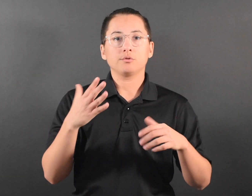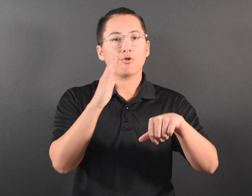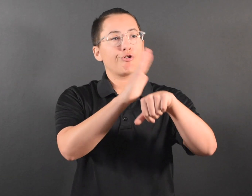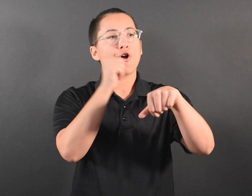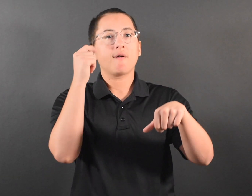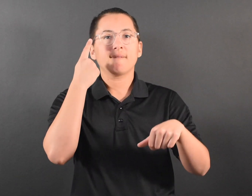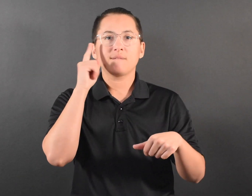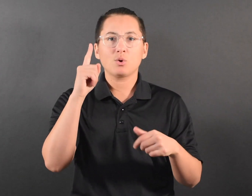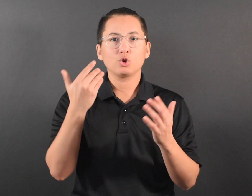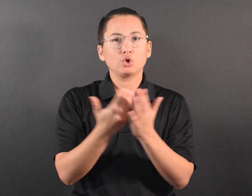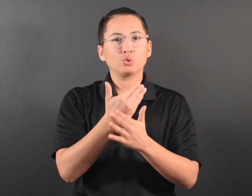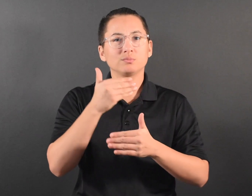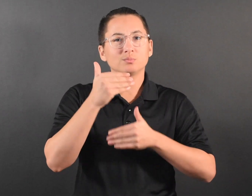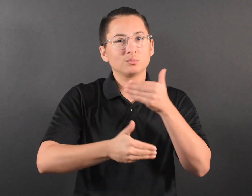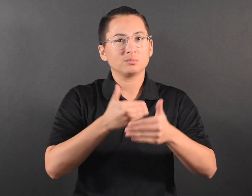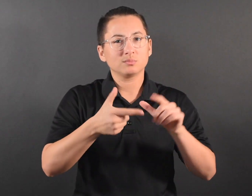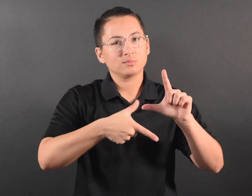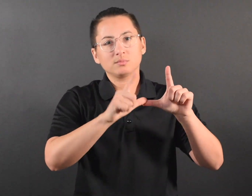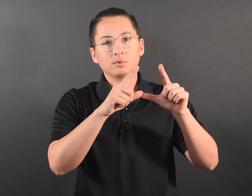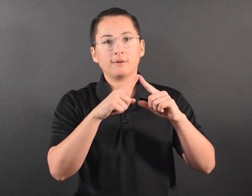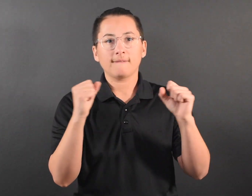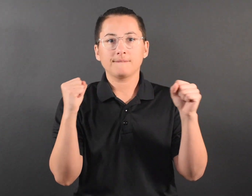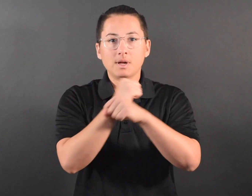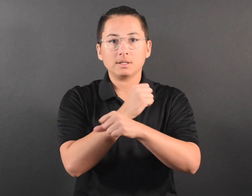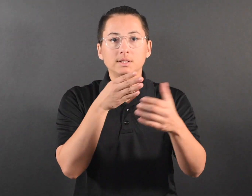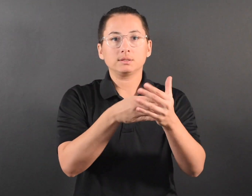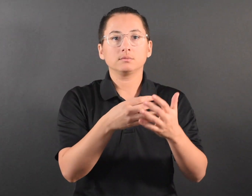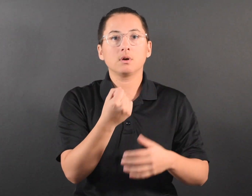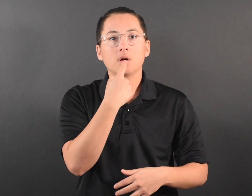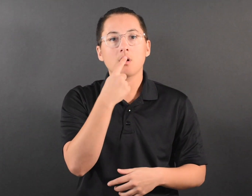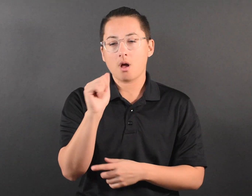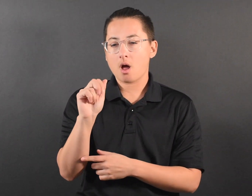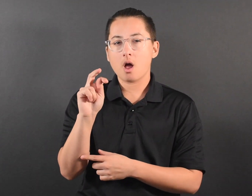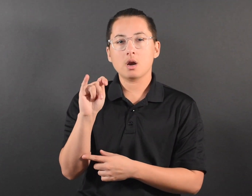Health officials call for renewed progress to combat antibiotic resistance